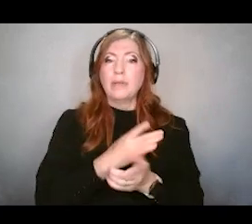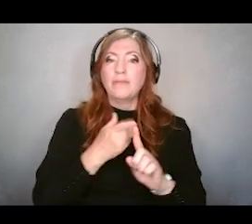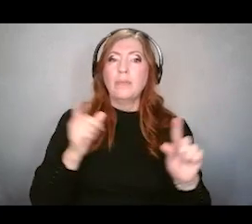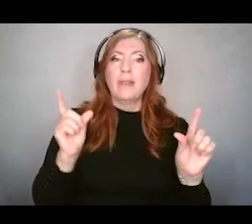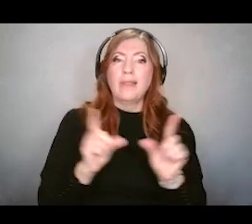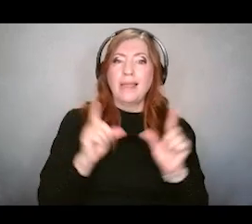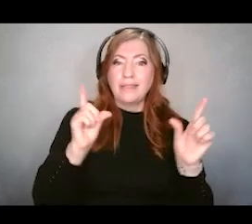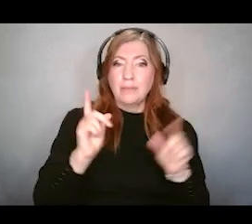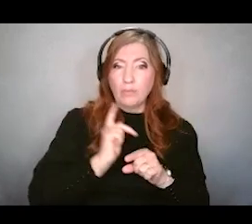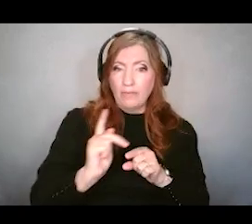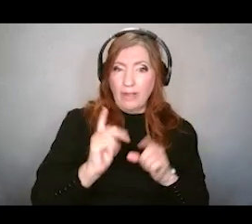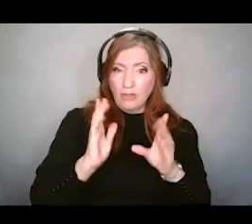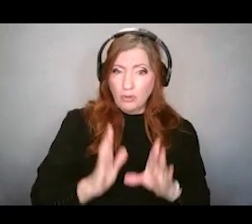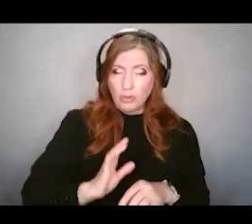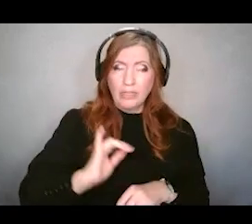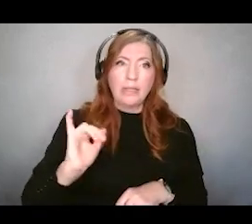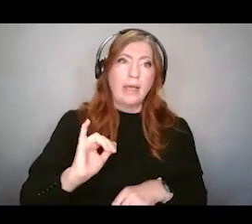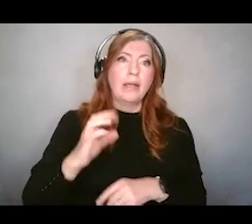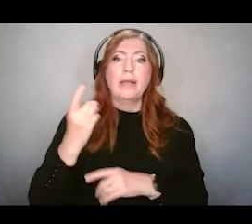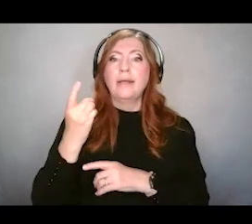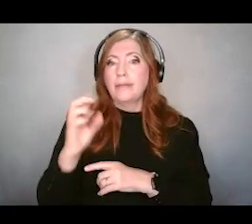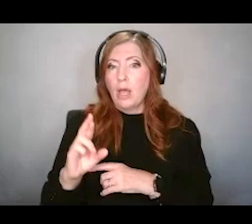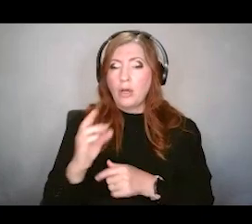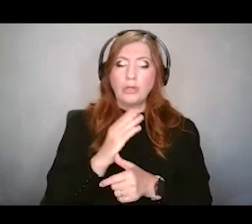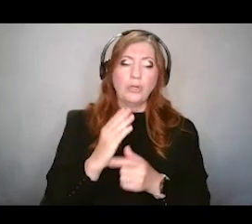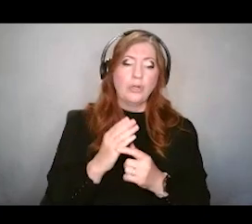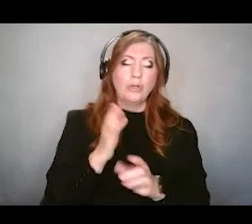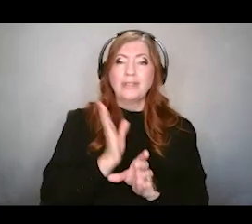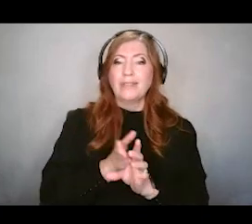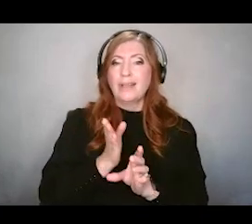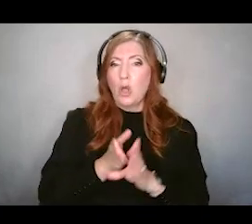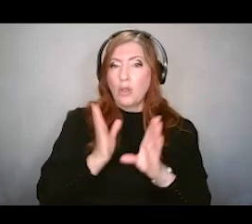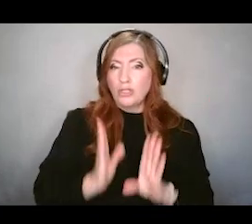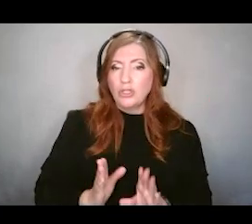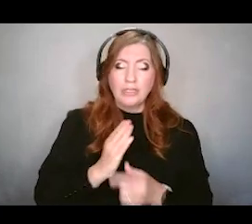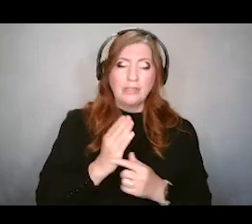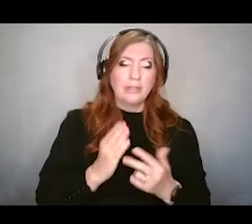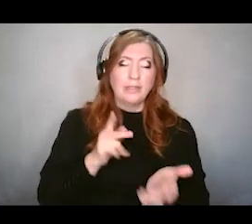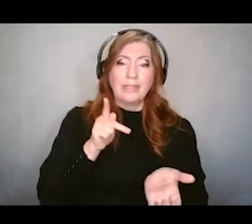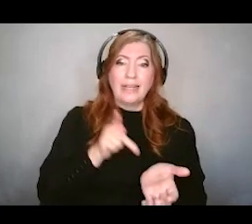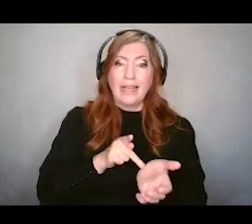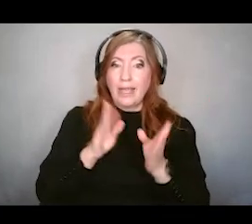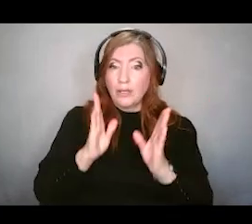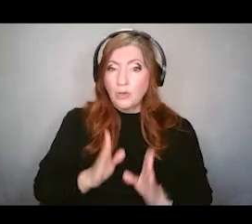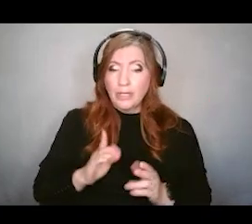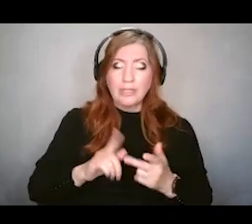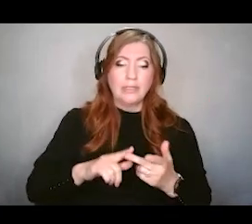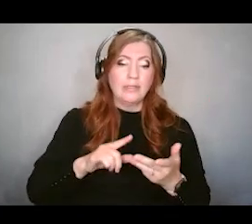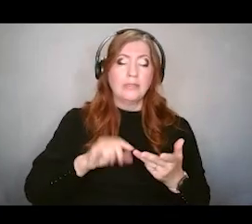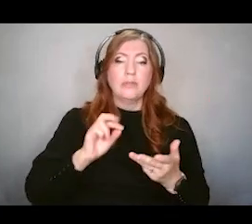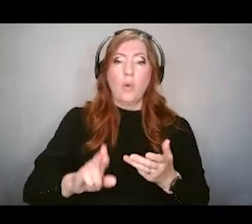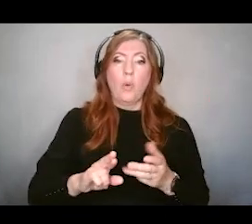from licensed professionals such as doctors, psychologists, psychiatrists, or licensed